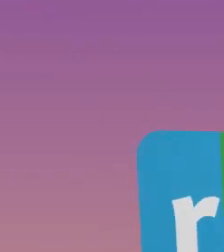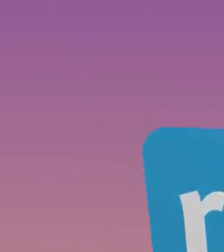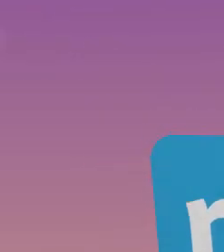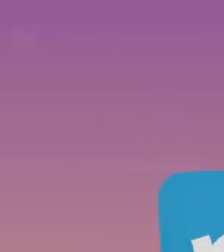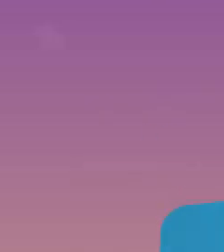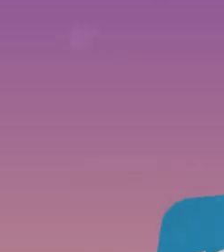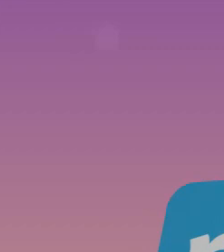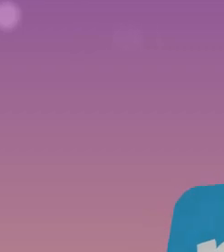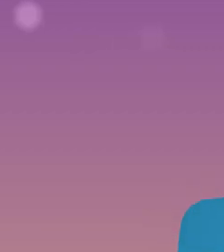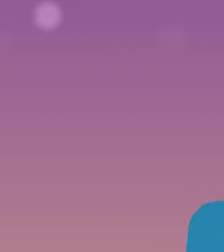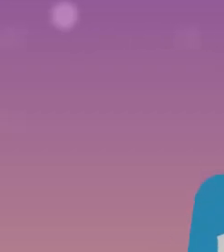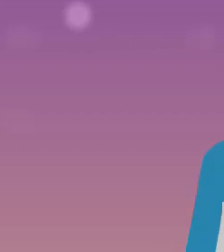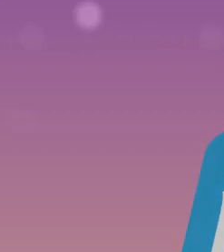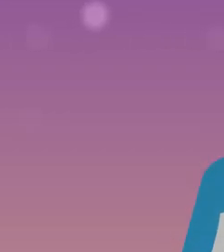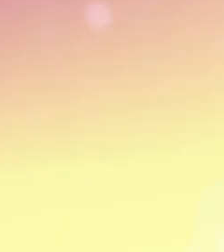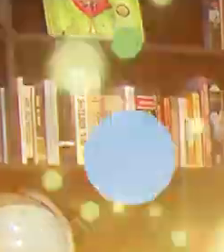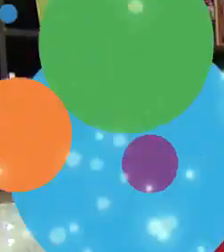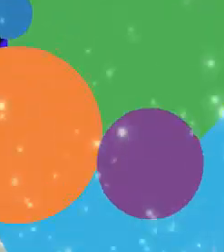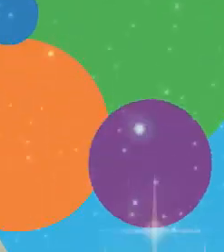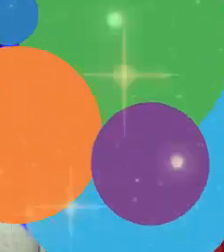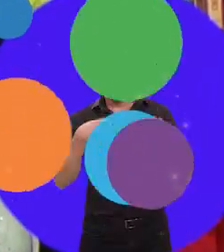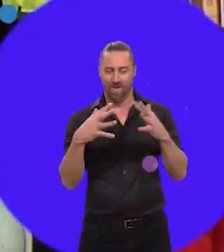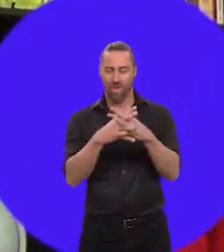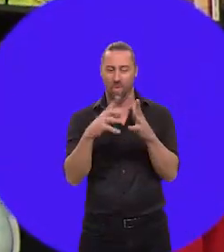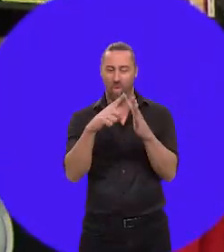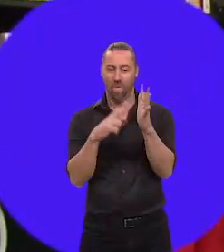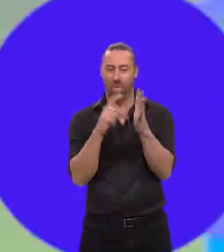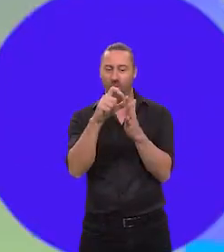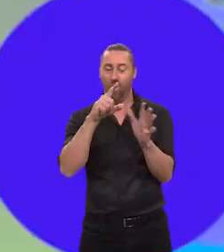[Child Announcer] "reading@home." (bells chiming) Hi, I'm Wendy.